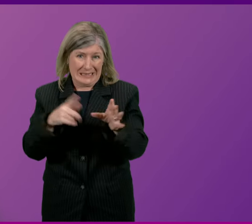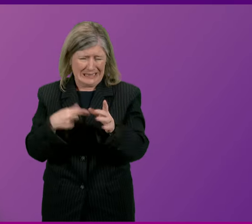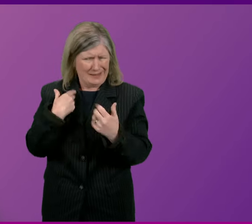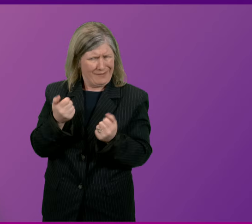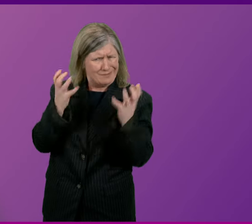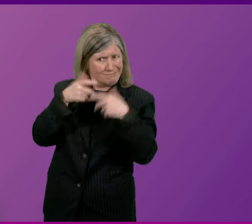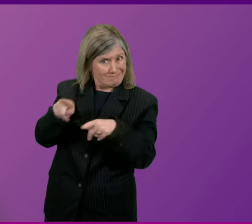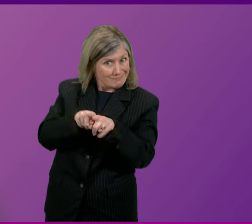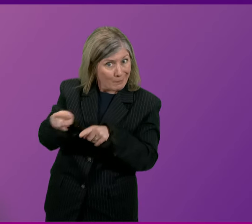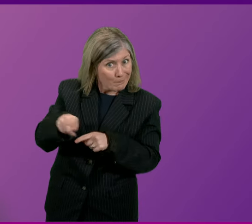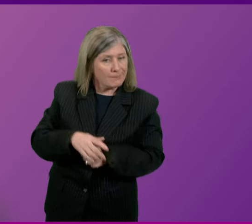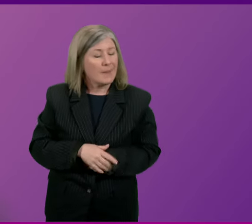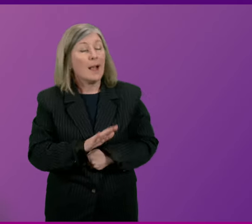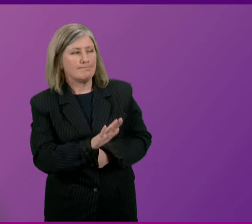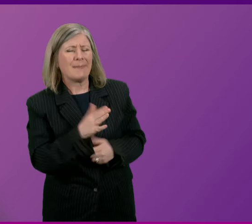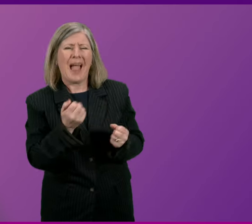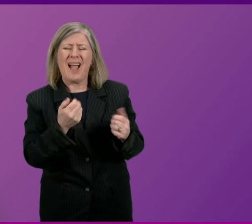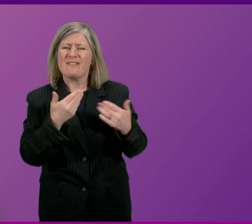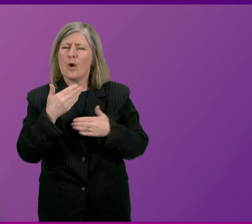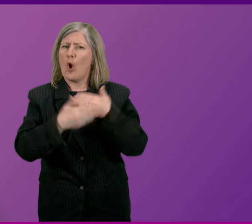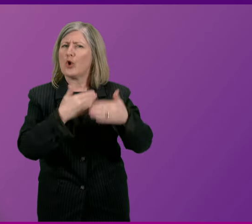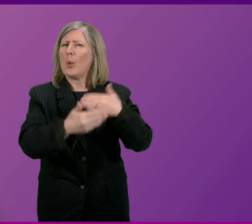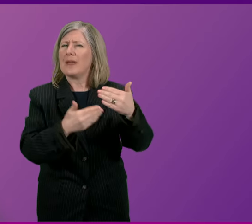Obviously, an on-going public inquiry is looking at the issues that are material